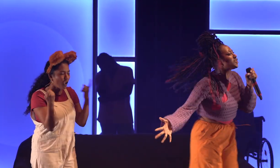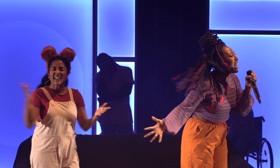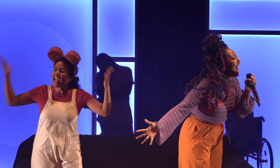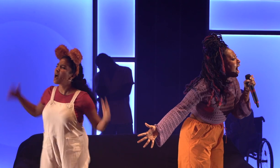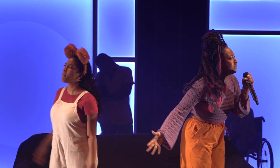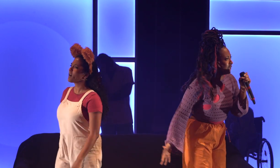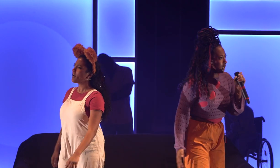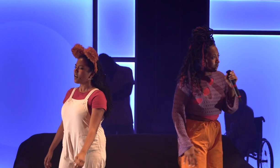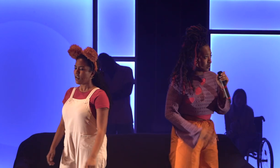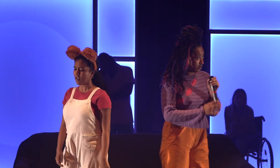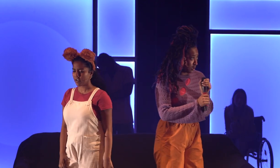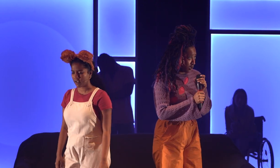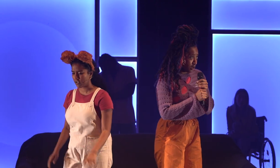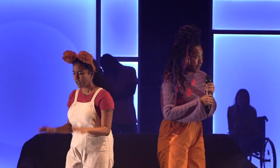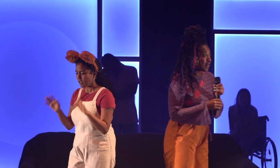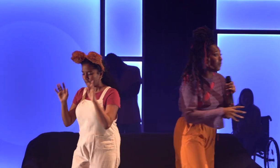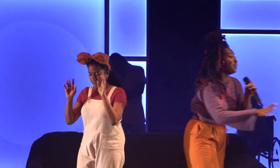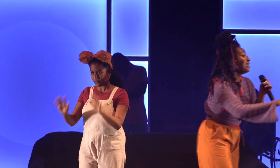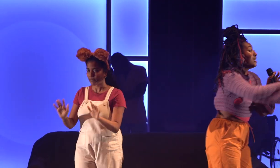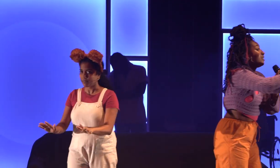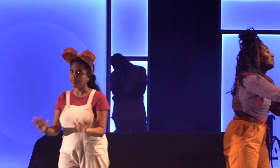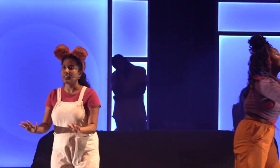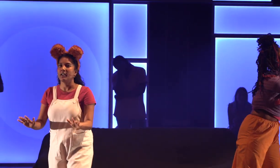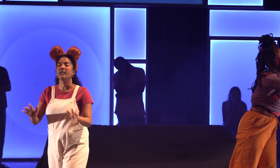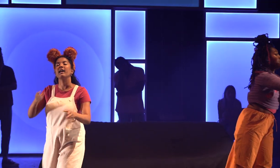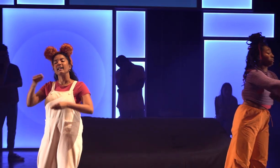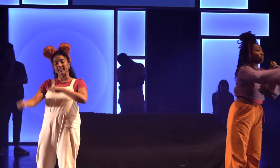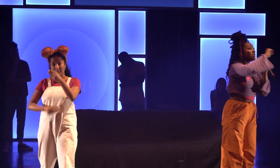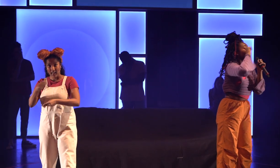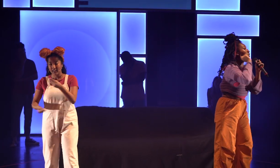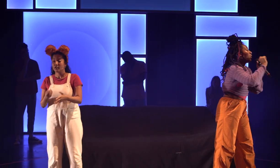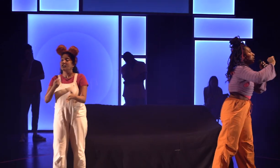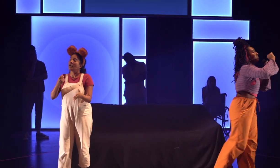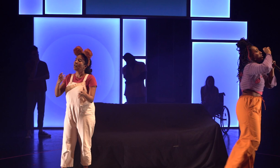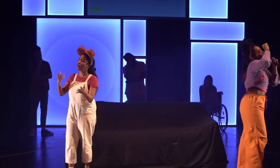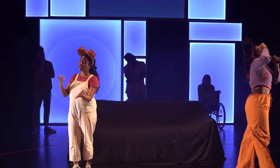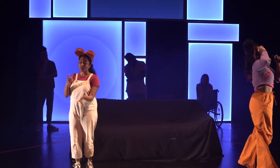Yes, I am! Come on, let me make it up to you. Tell you what um....